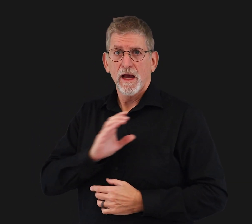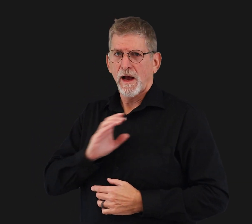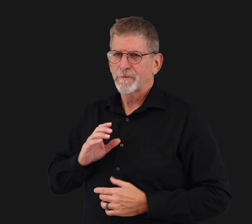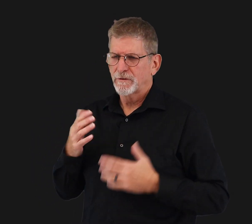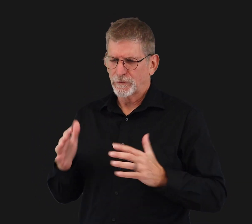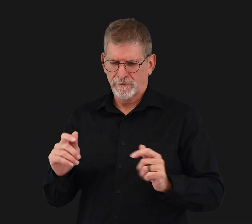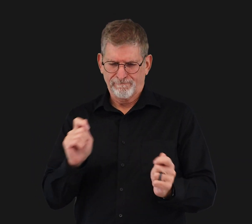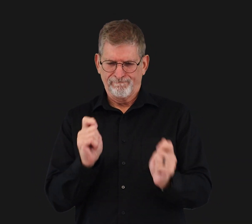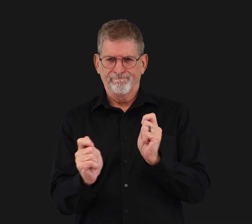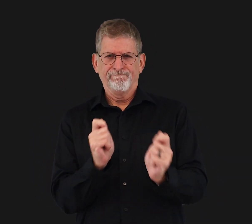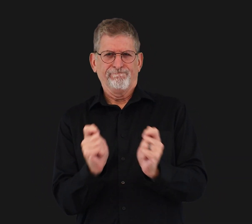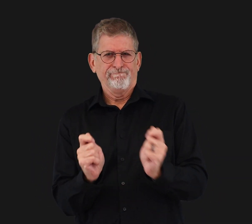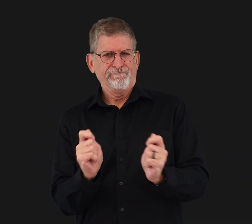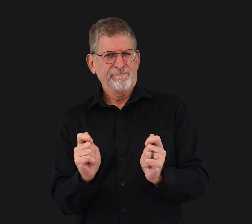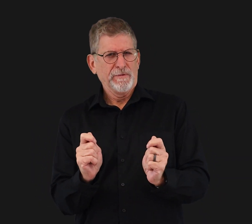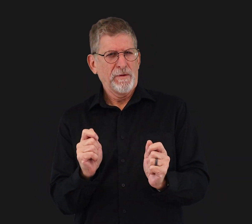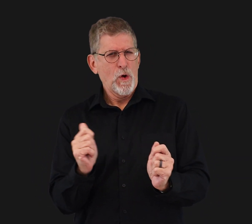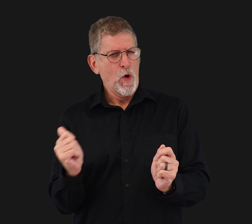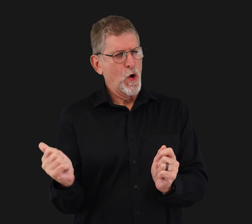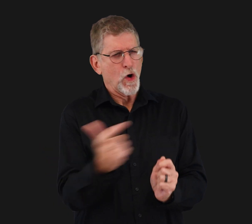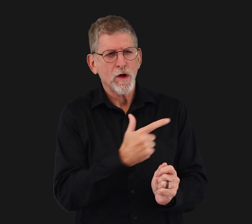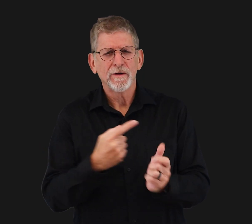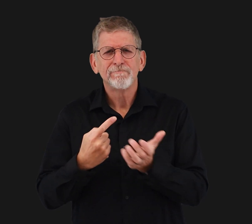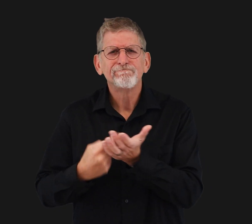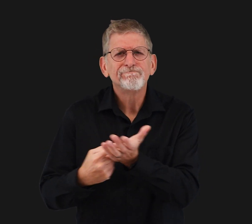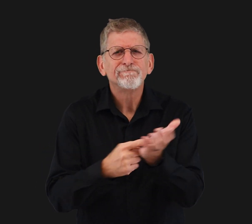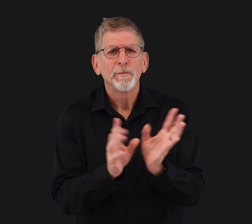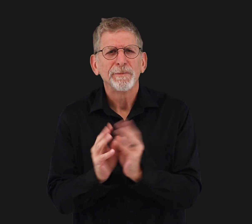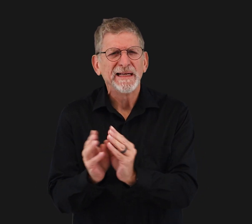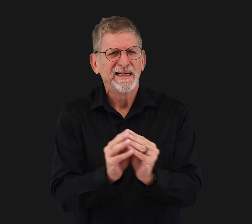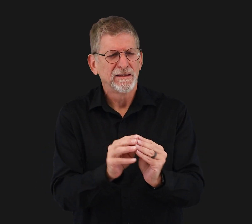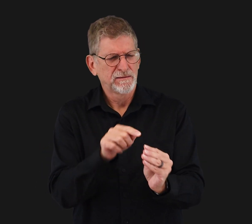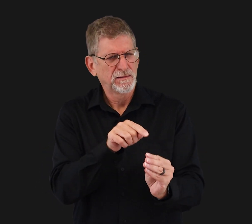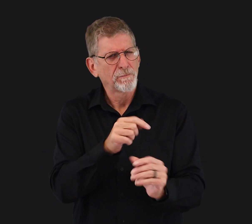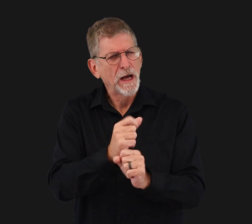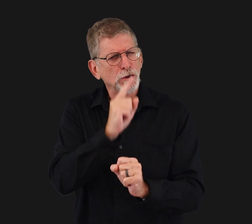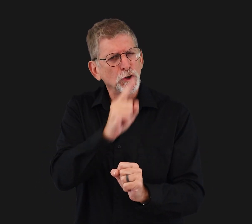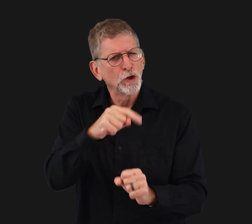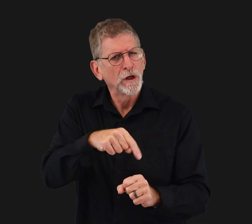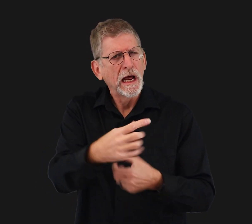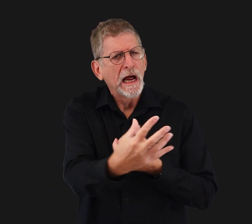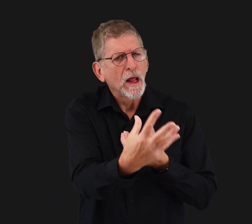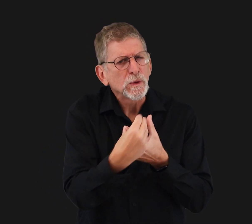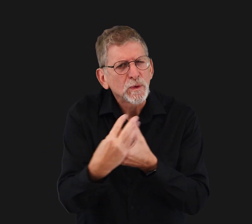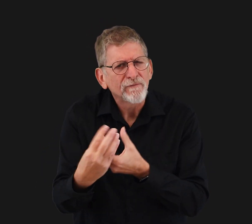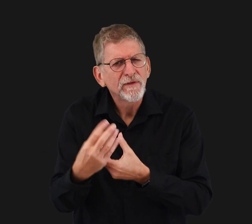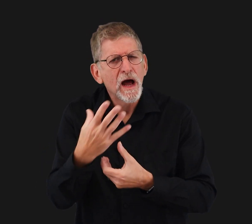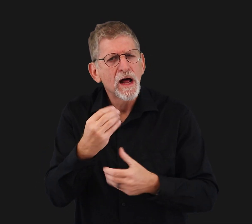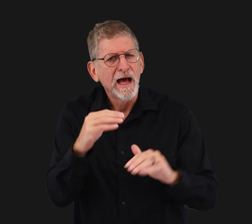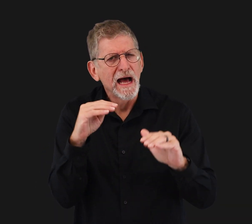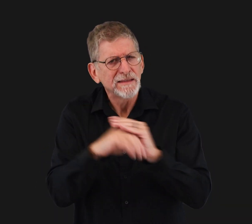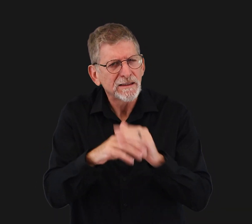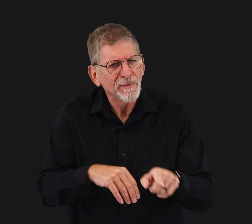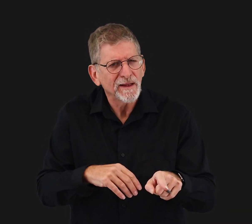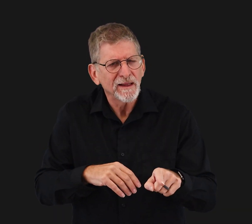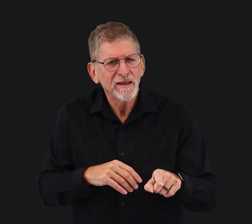The Commission designed all consultations to be inclusive and accessible.